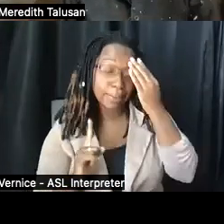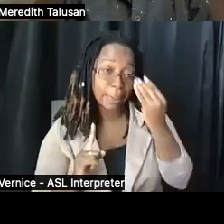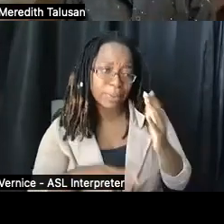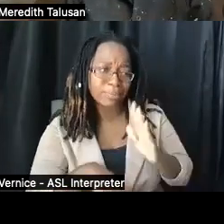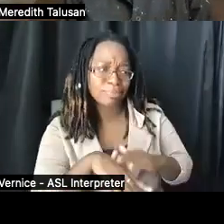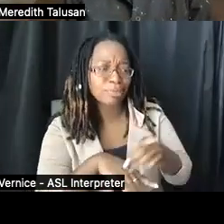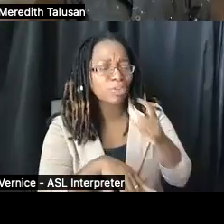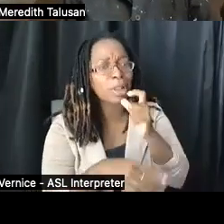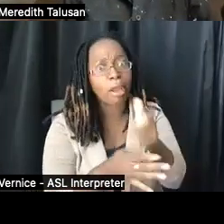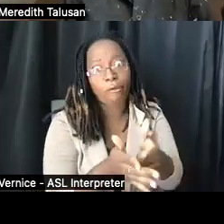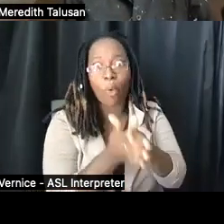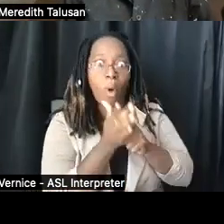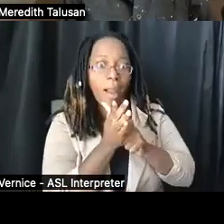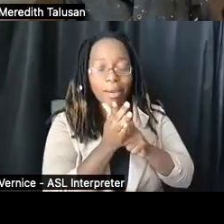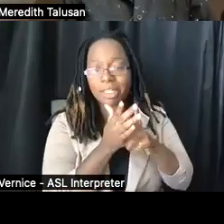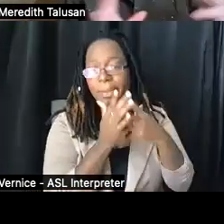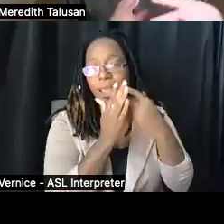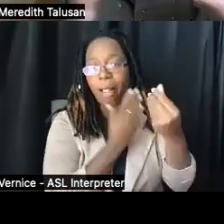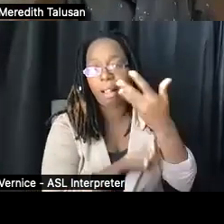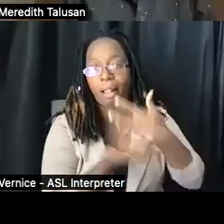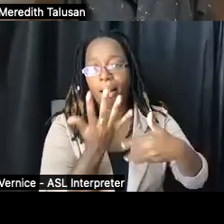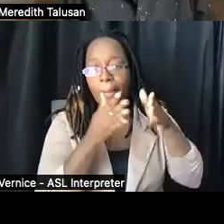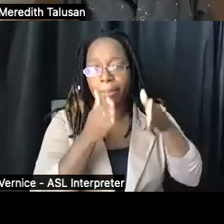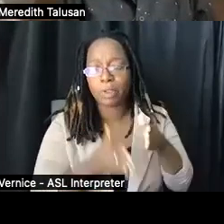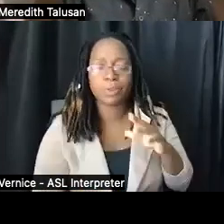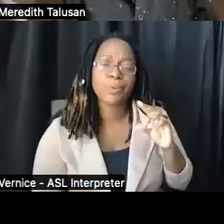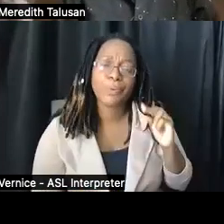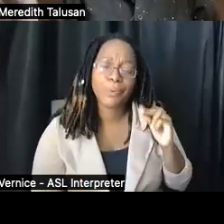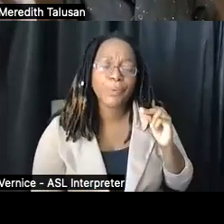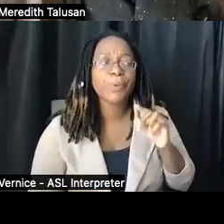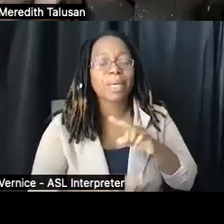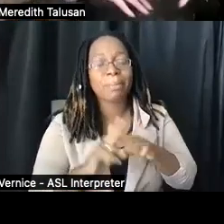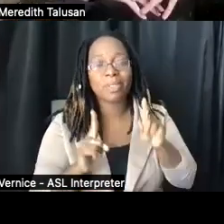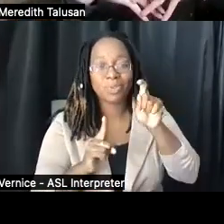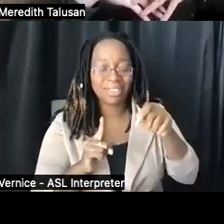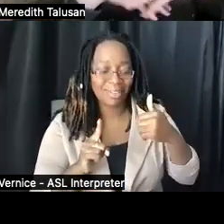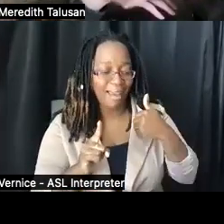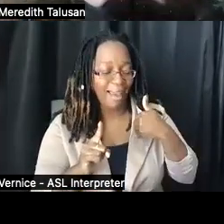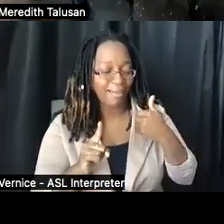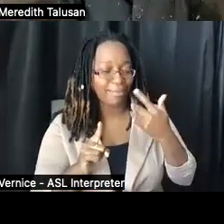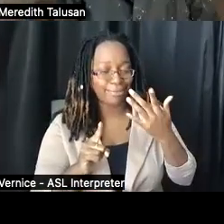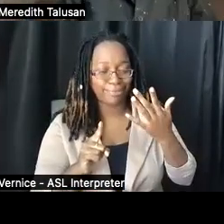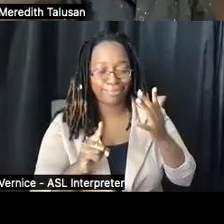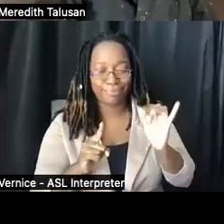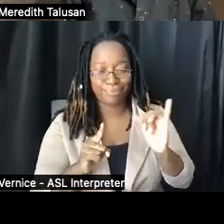When I tell my friends is that you do not necessarily need to be the extroverted person. Right? You just need